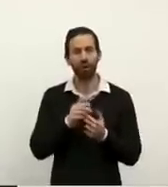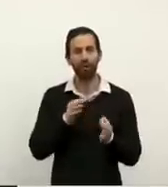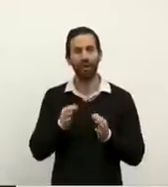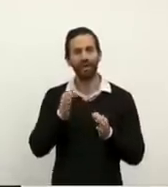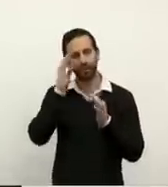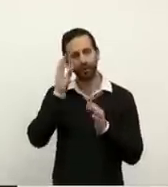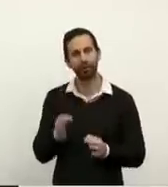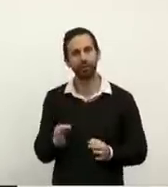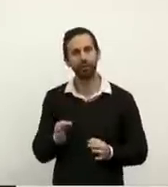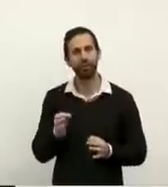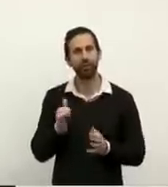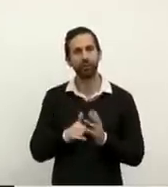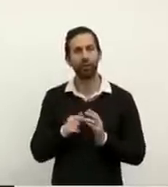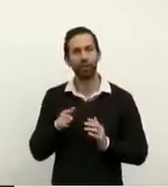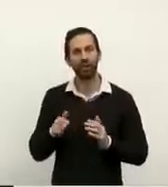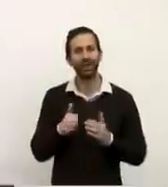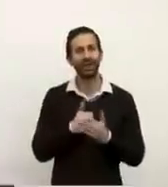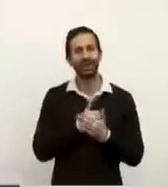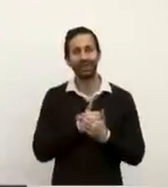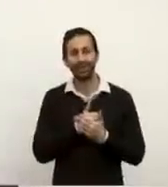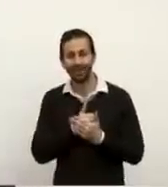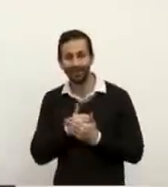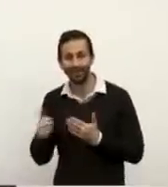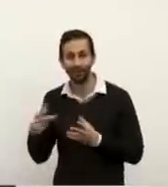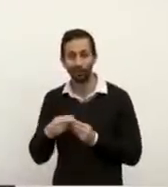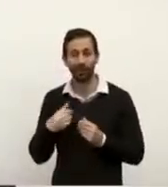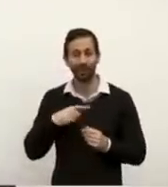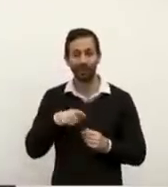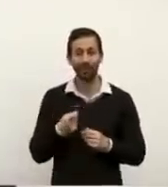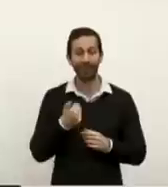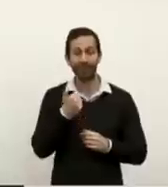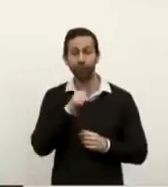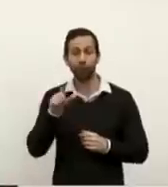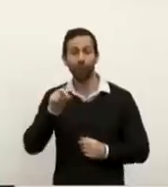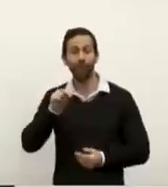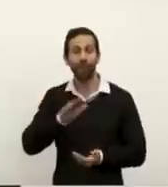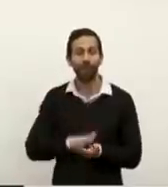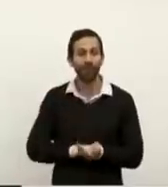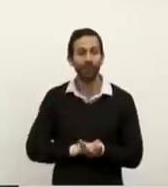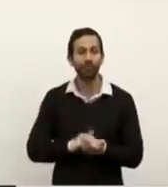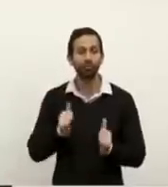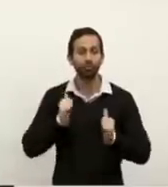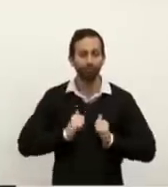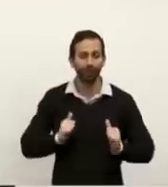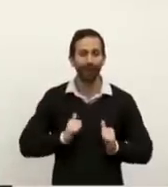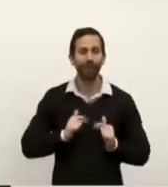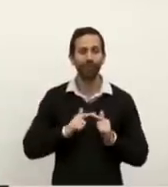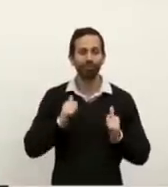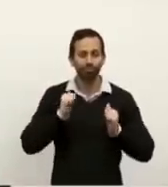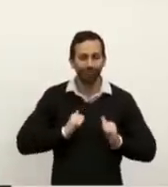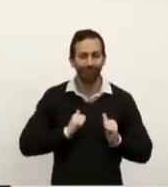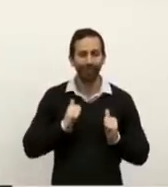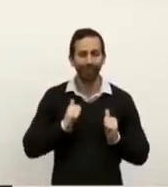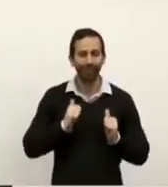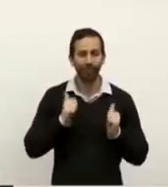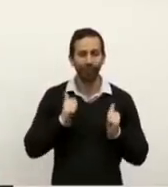So, a part of that consistency journey for us for the next 6-12 months is training and retraining a lot of our staff